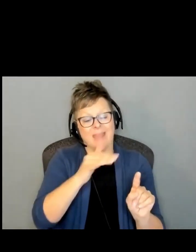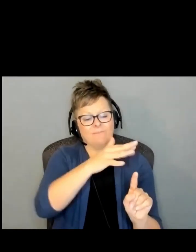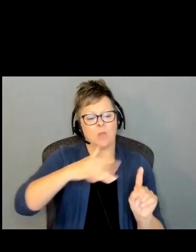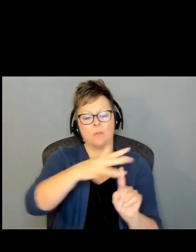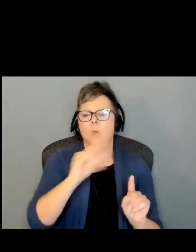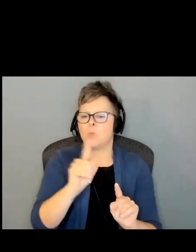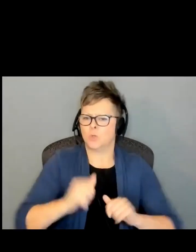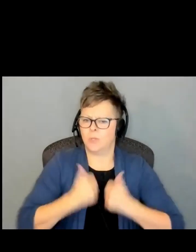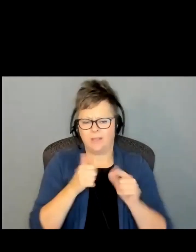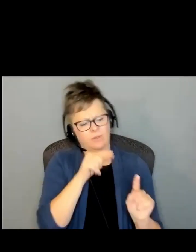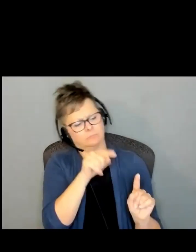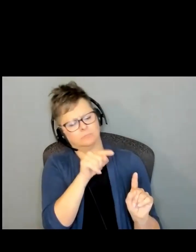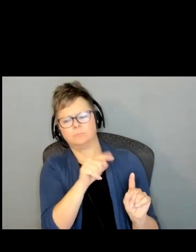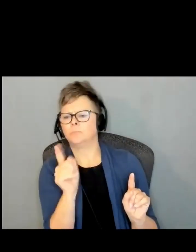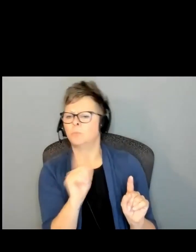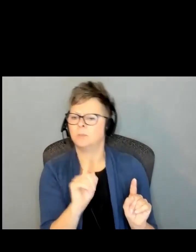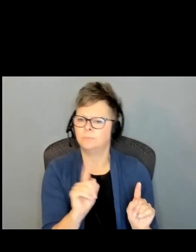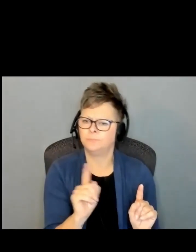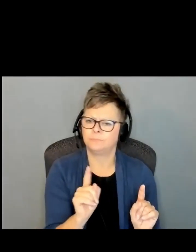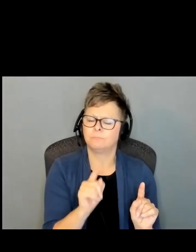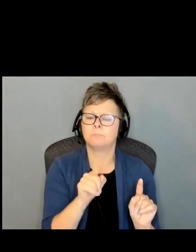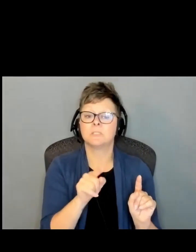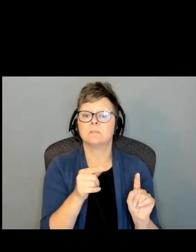And the scope of some of the partners that are in this space.